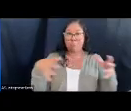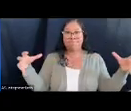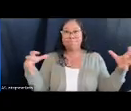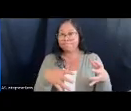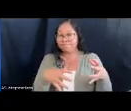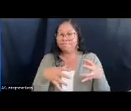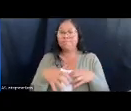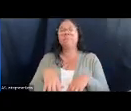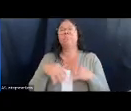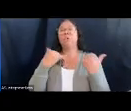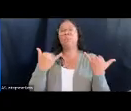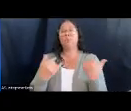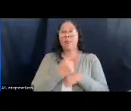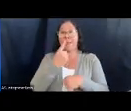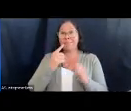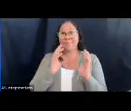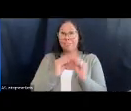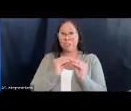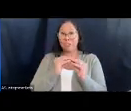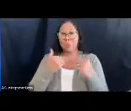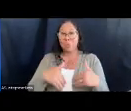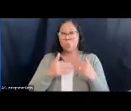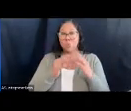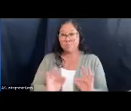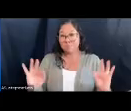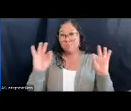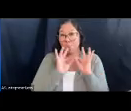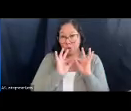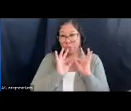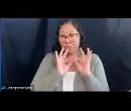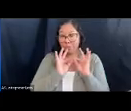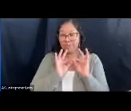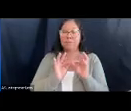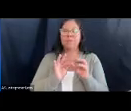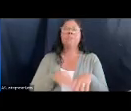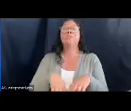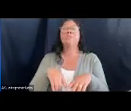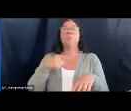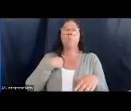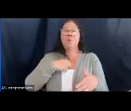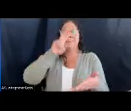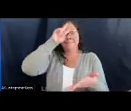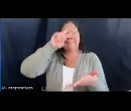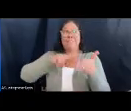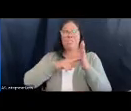And today's session is especially meaningful. We're intentionally centering the voices,